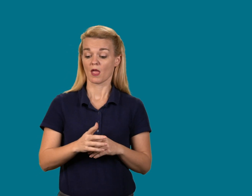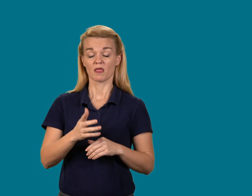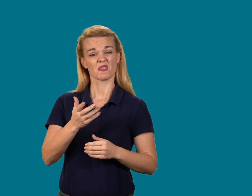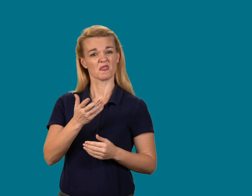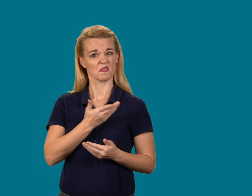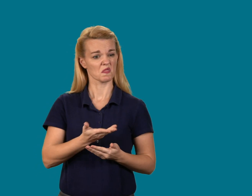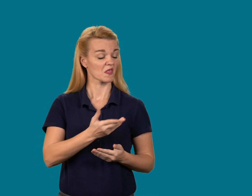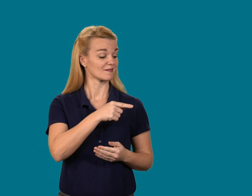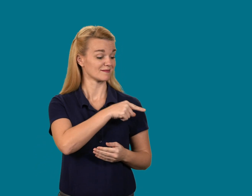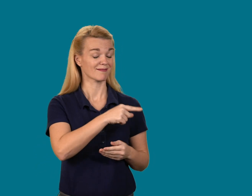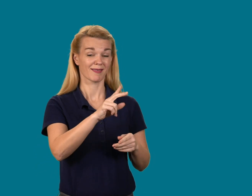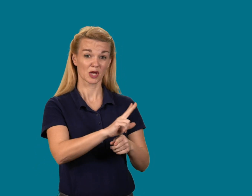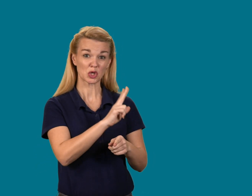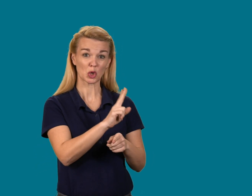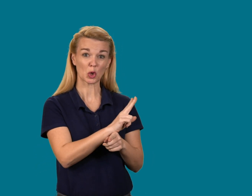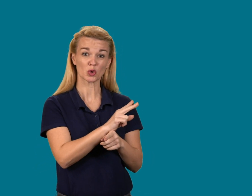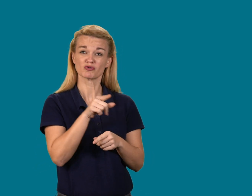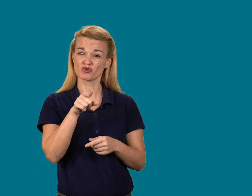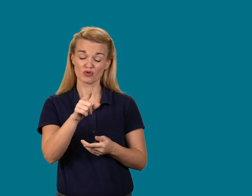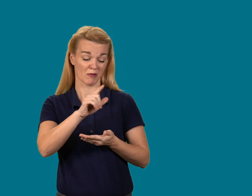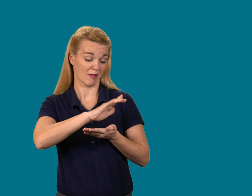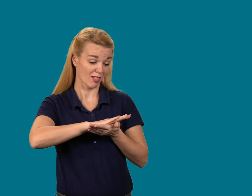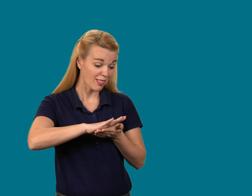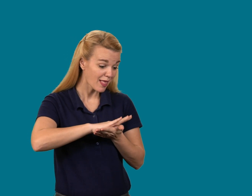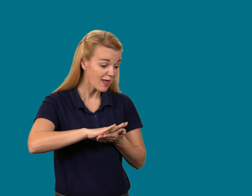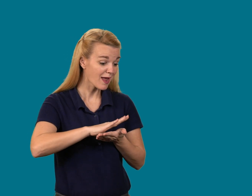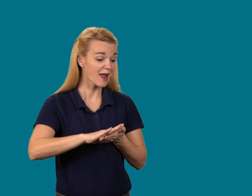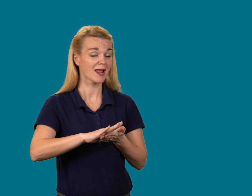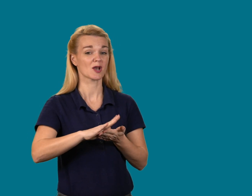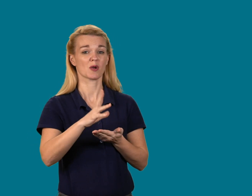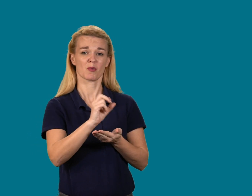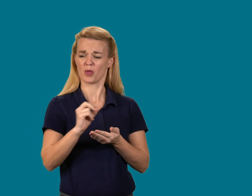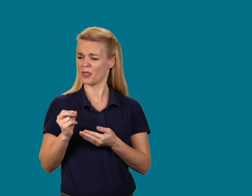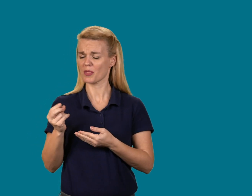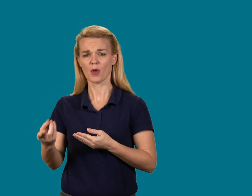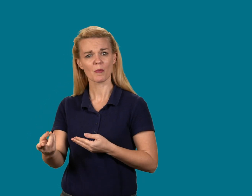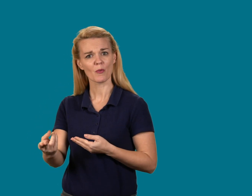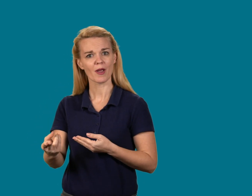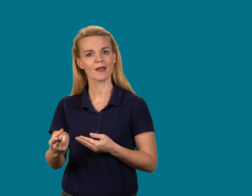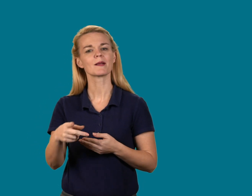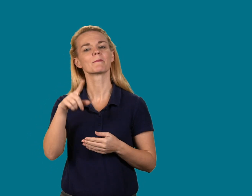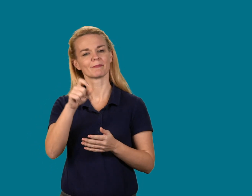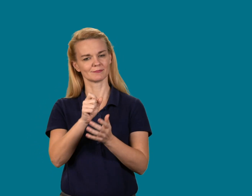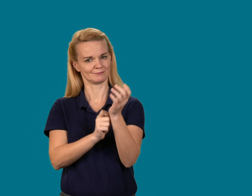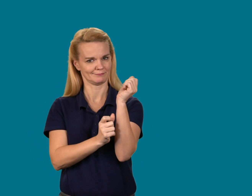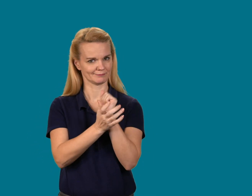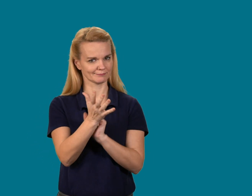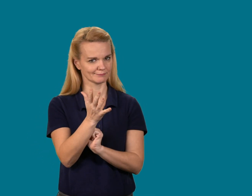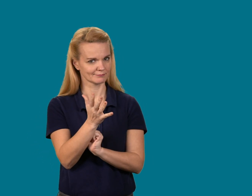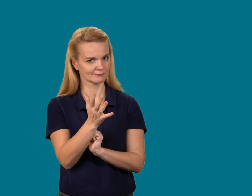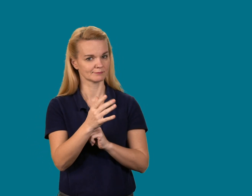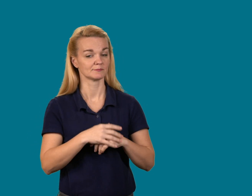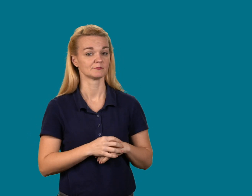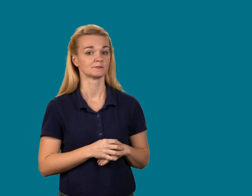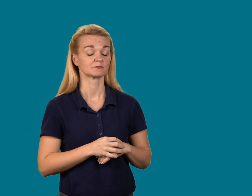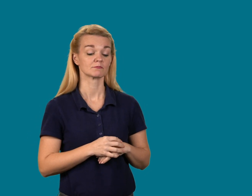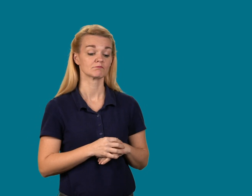when cleaning, disinfecting, and disposing of items used by the person who is sick,